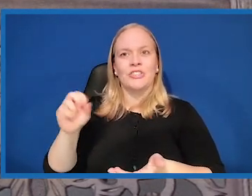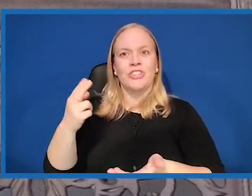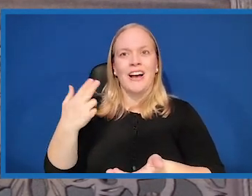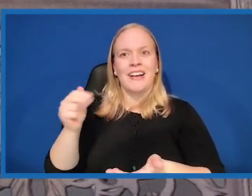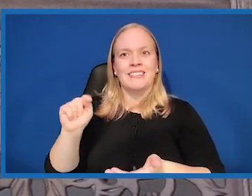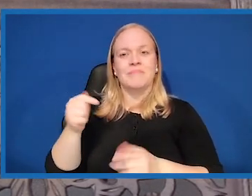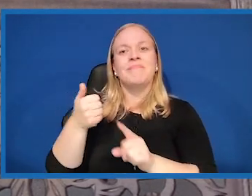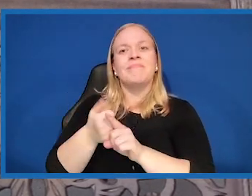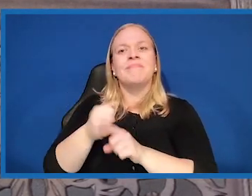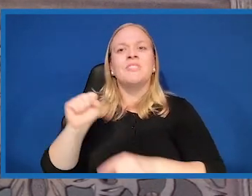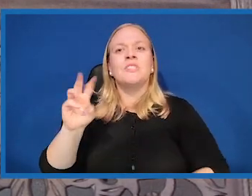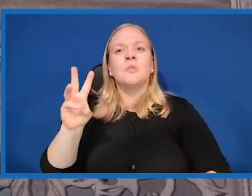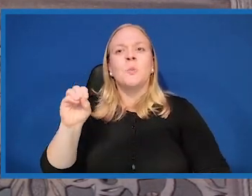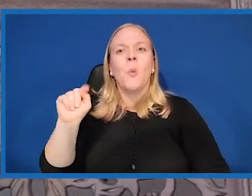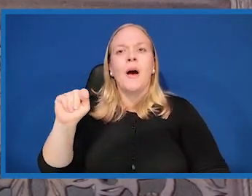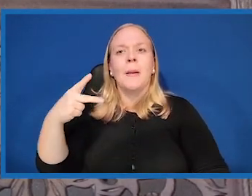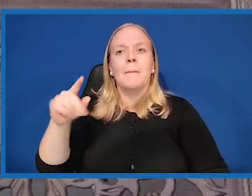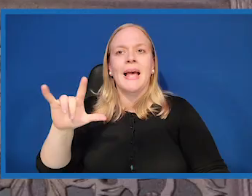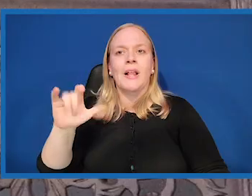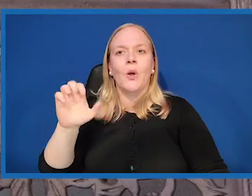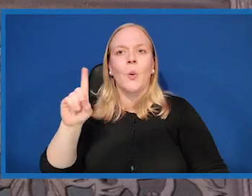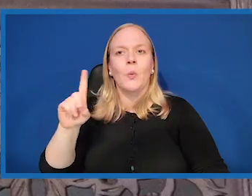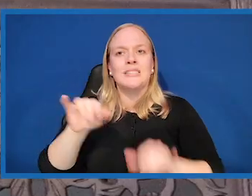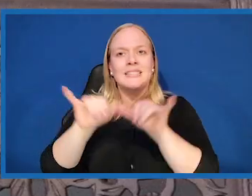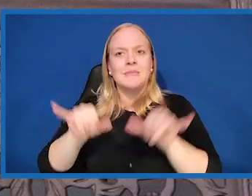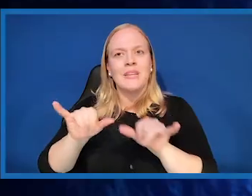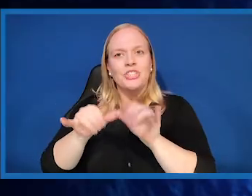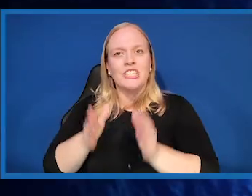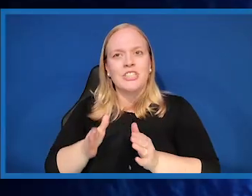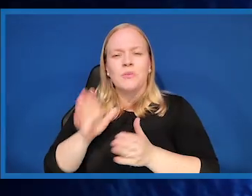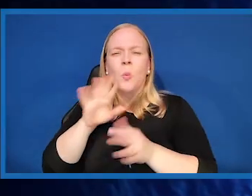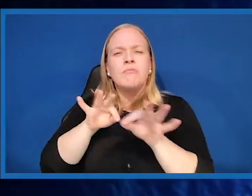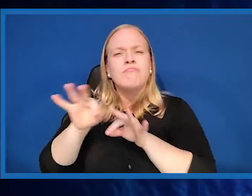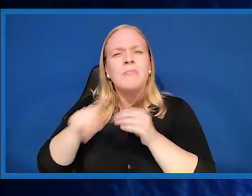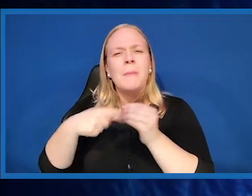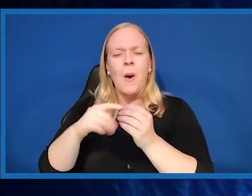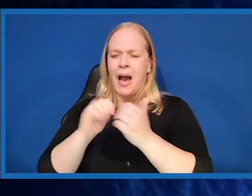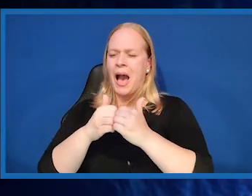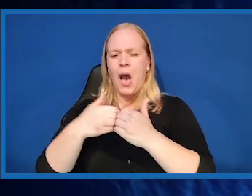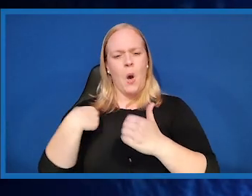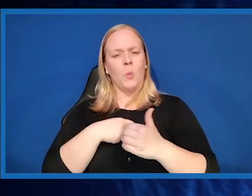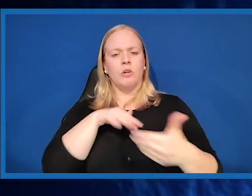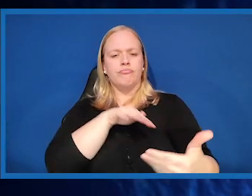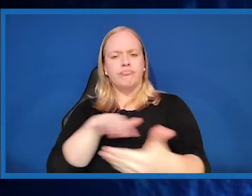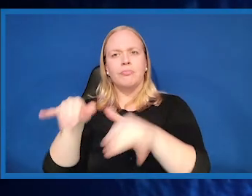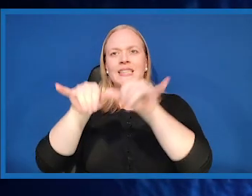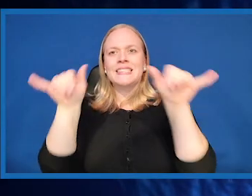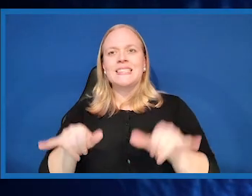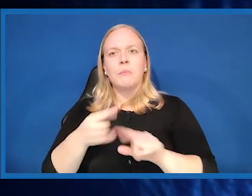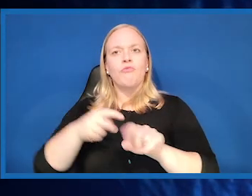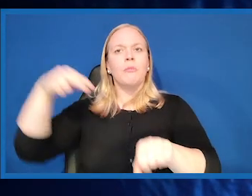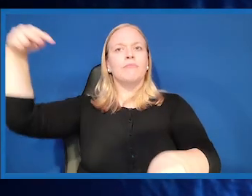WHO'S GOING TO TELL US MORE ABOUT HOW WE STUDY OCEANS FROM SPACE. THANK YOU FOR JOINING US. THANK YOU FOR HAVING ME.